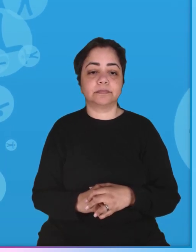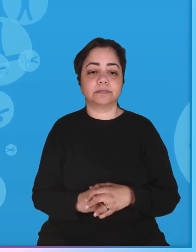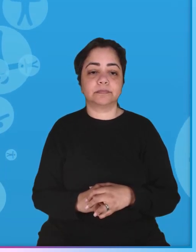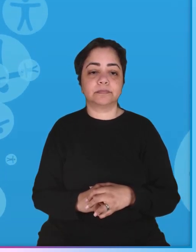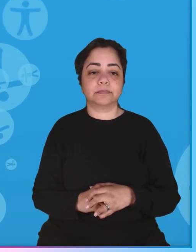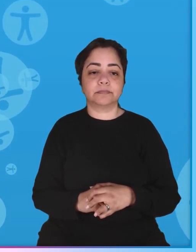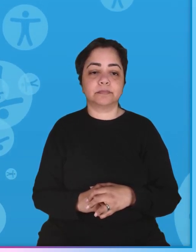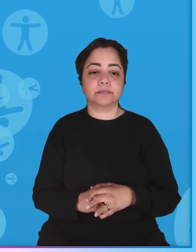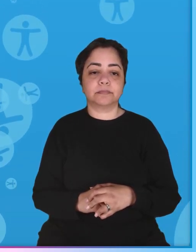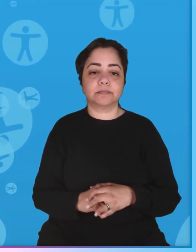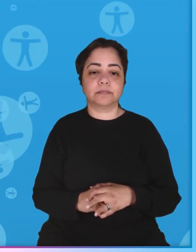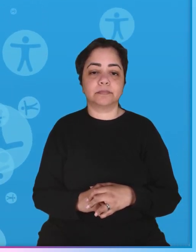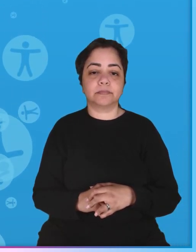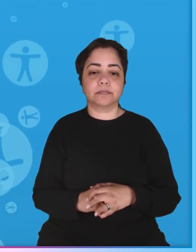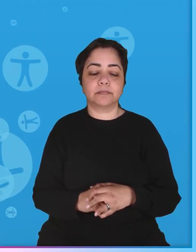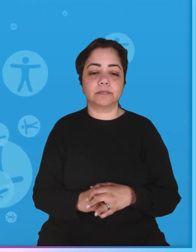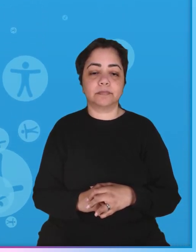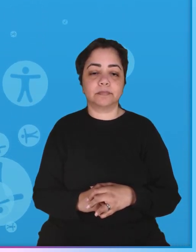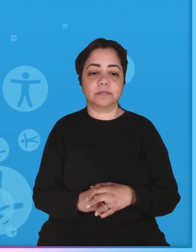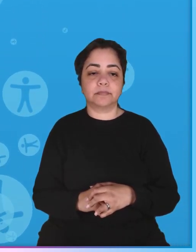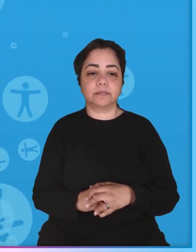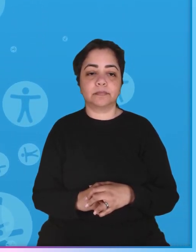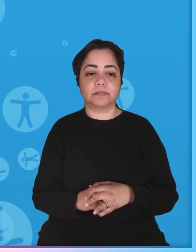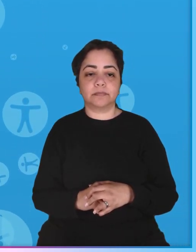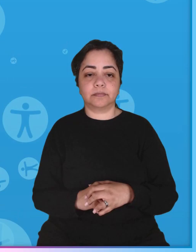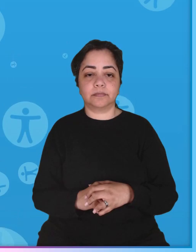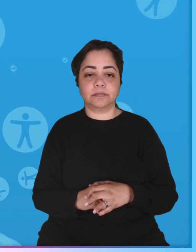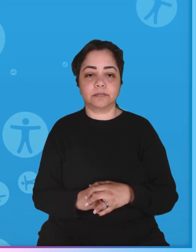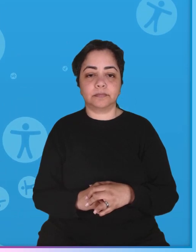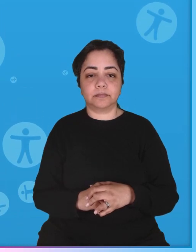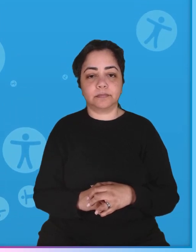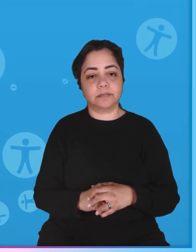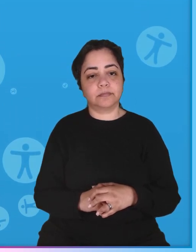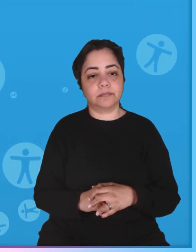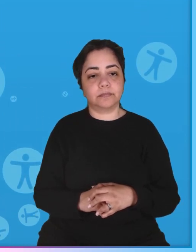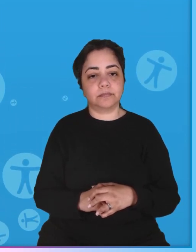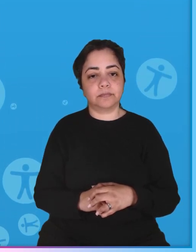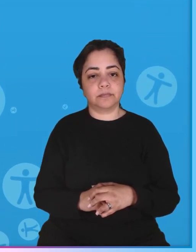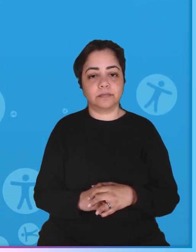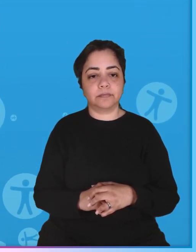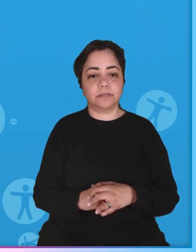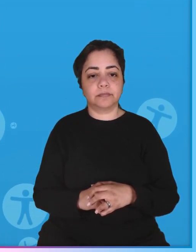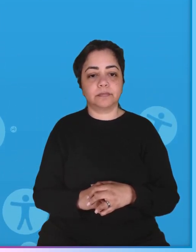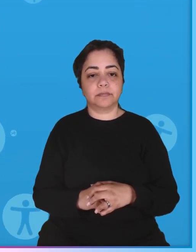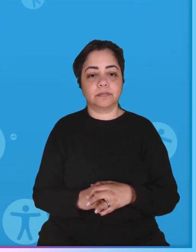The hope is that we can make the Access-Ability Summer Showcase an annual event going forward